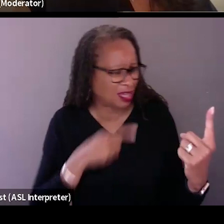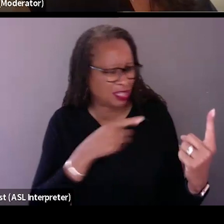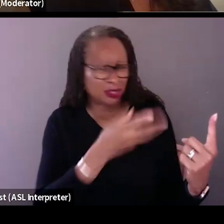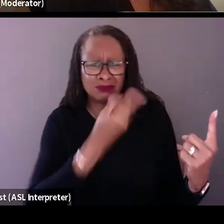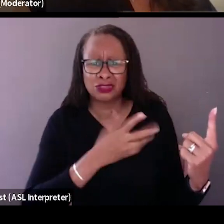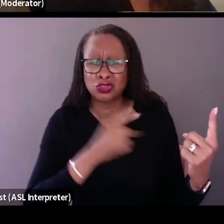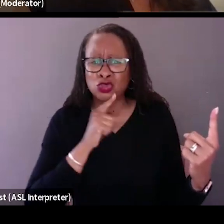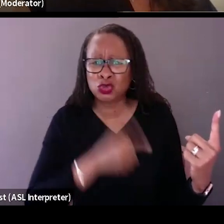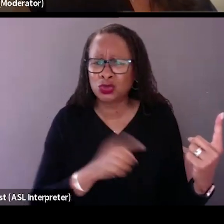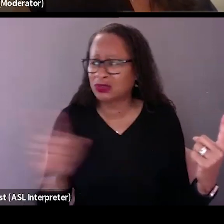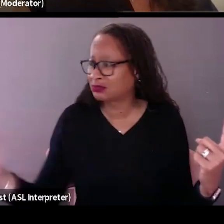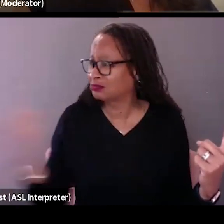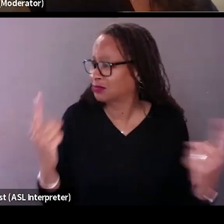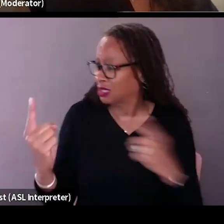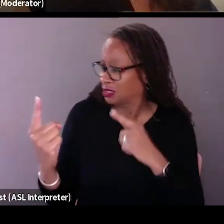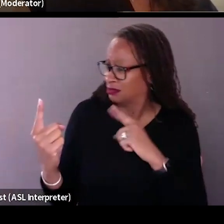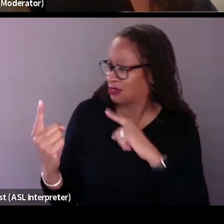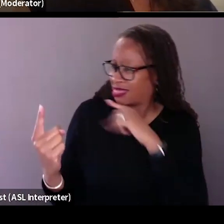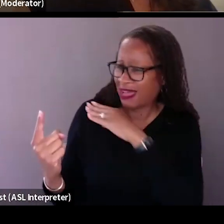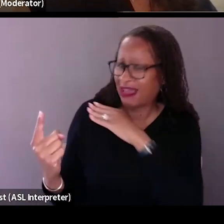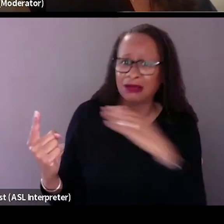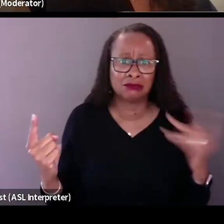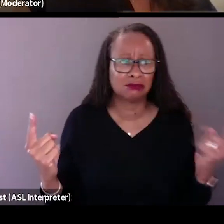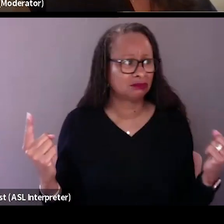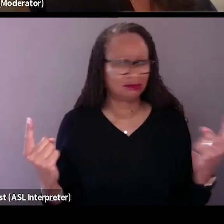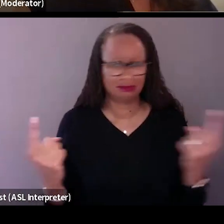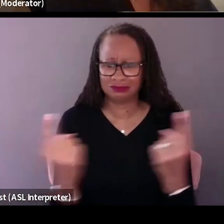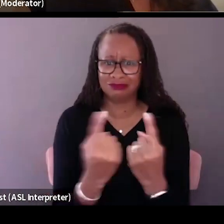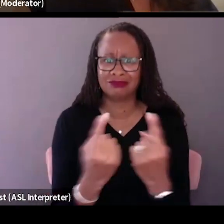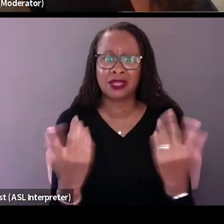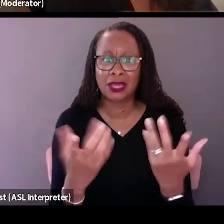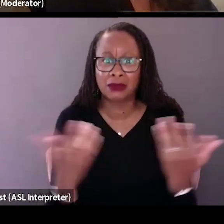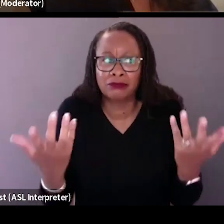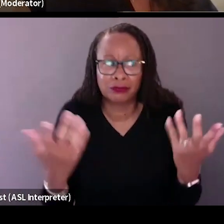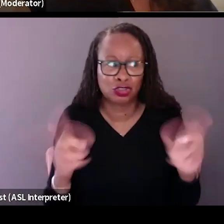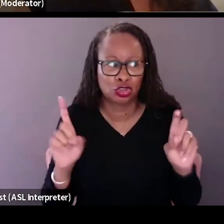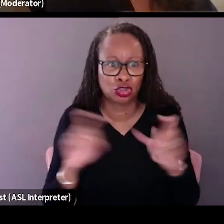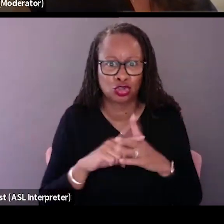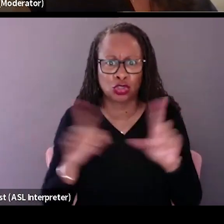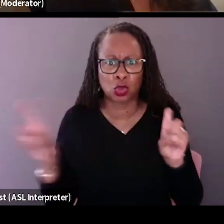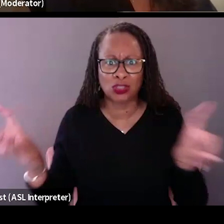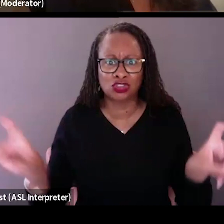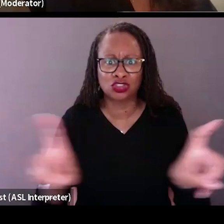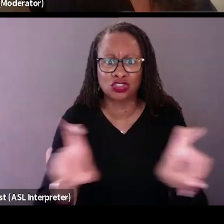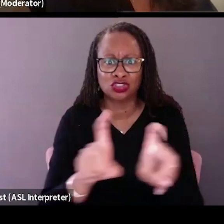You start to question the people and the things and it becomes, because there is always multiple sides